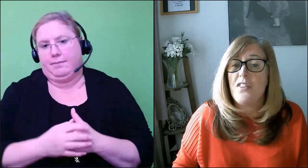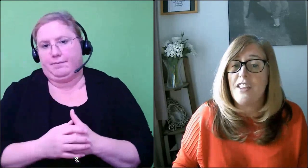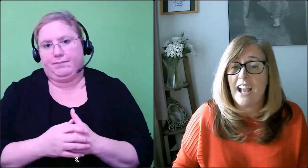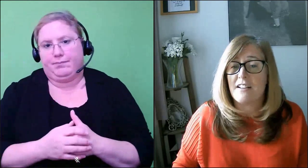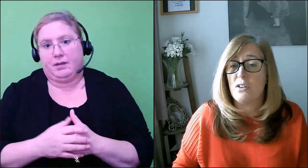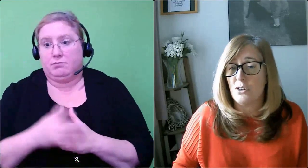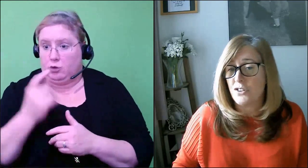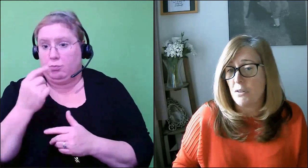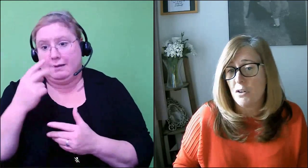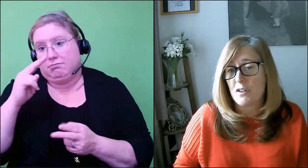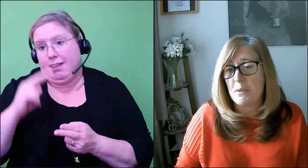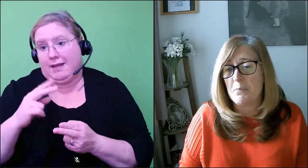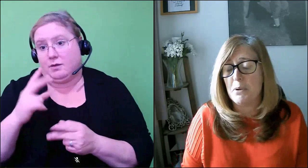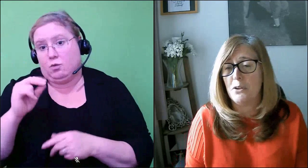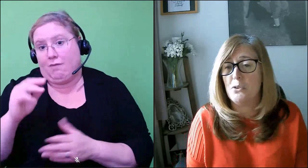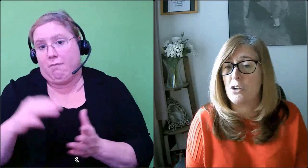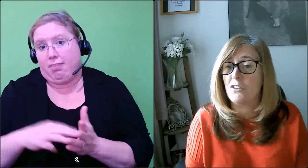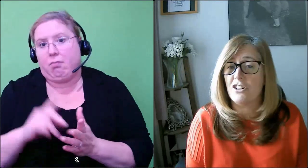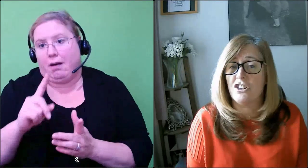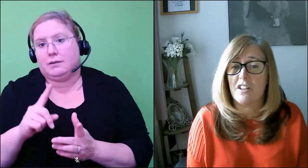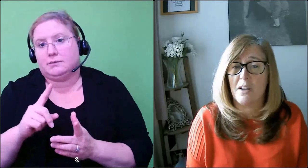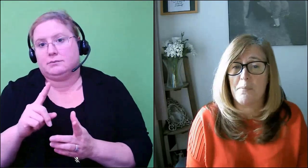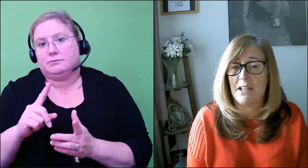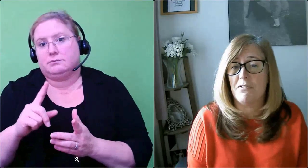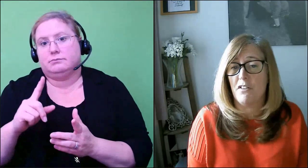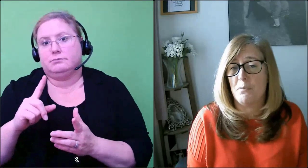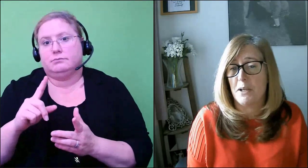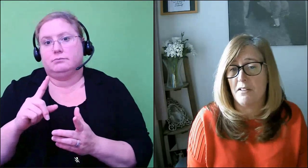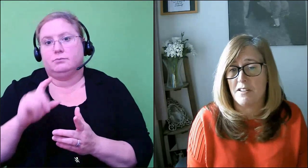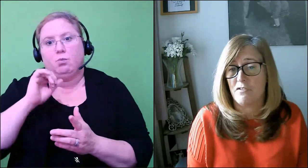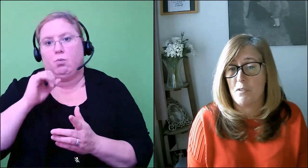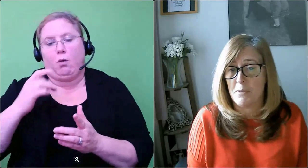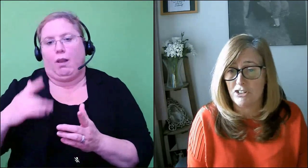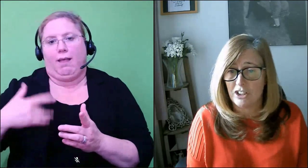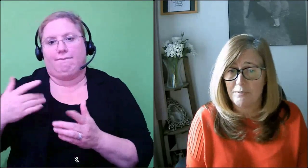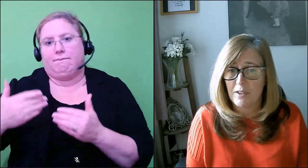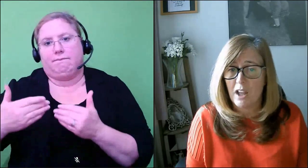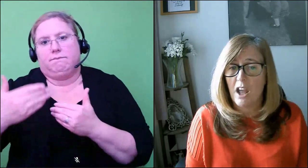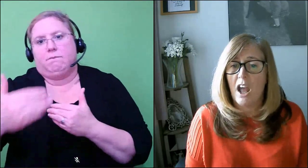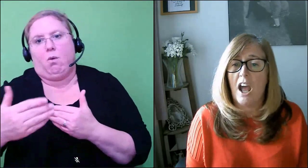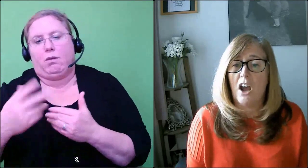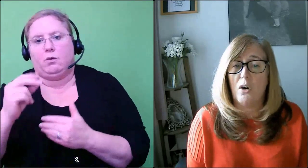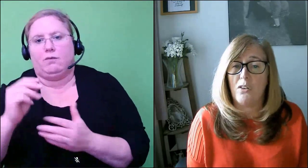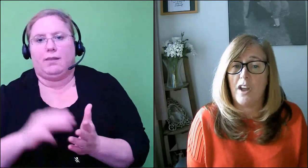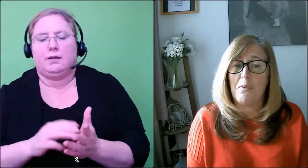The act also covers people whose conditions may involve periods of remission, although